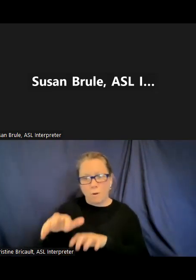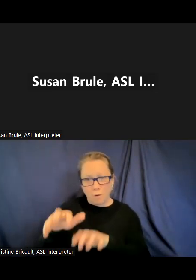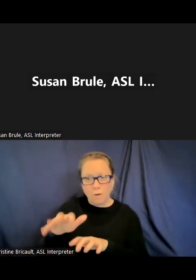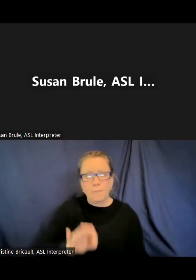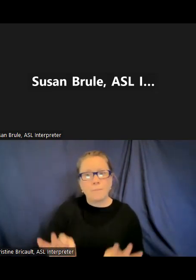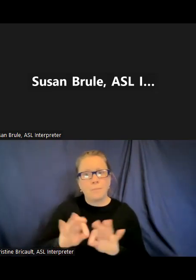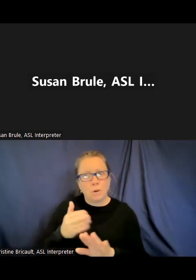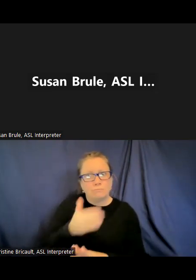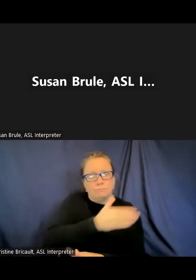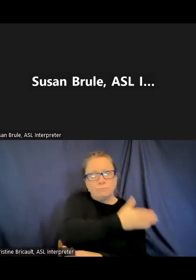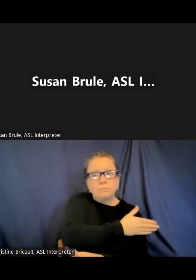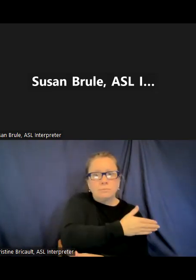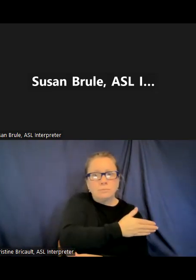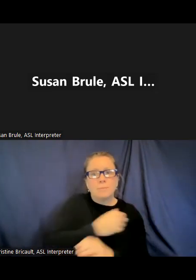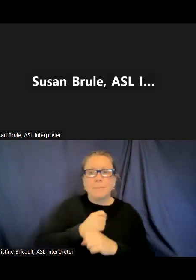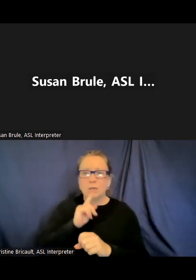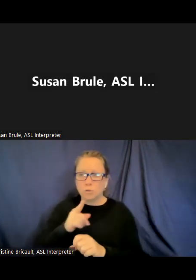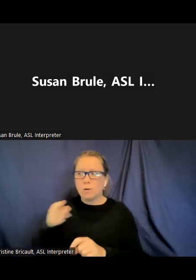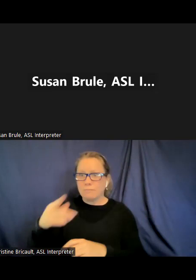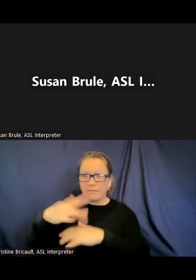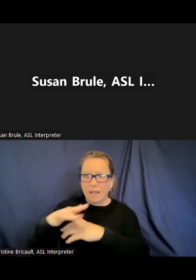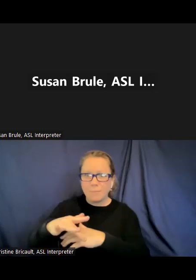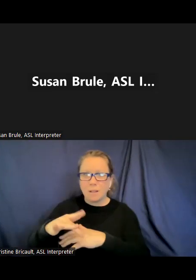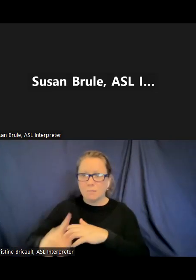ahead of time to make sure that they'll be available on your meeting date.